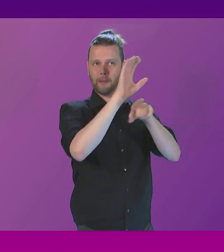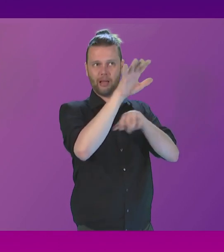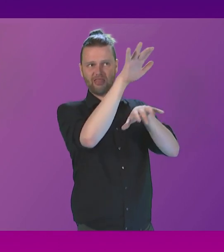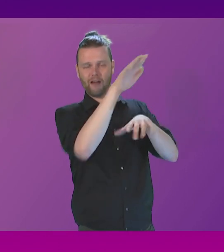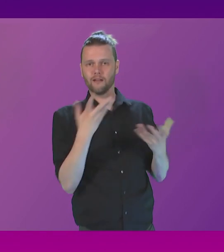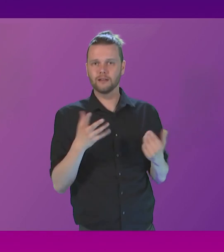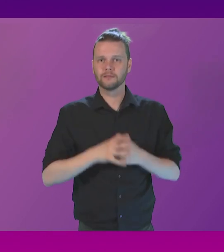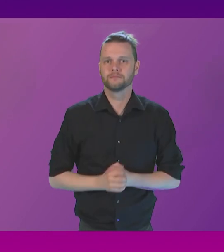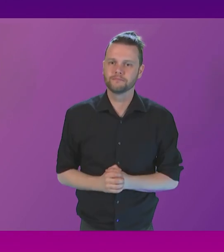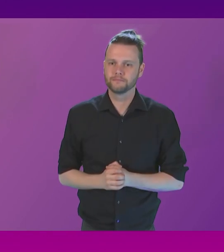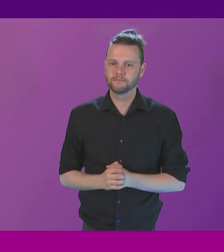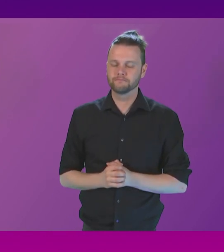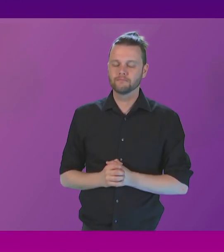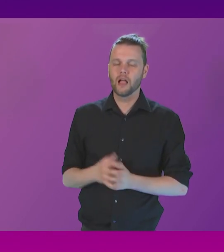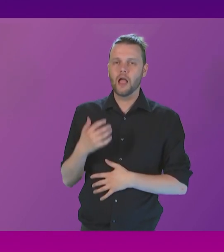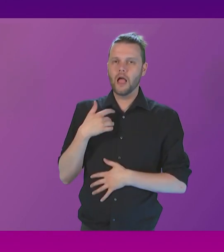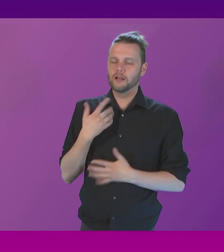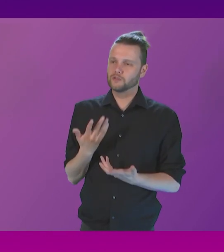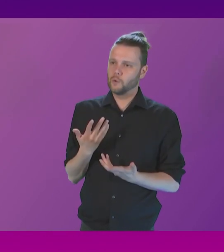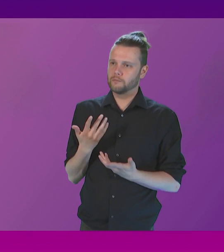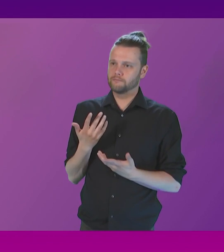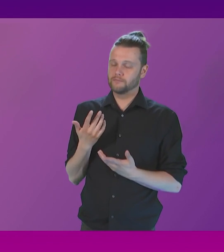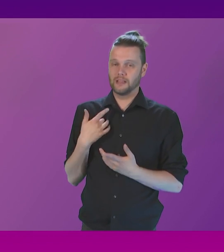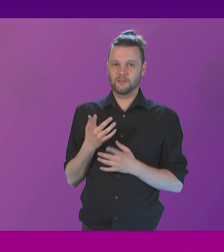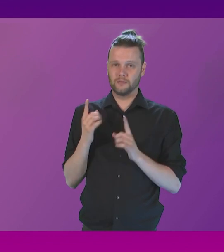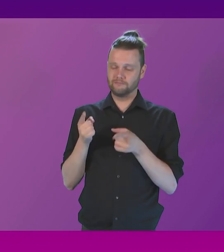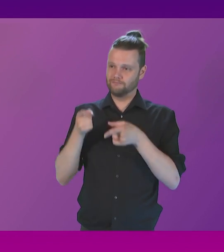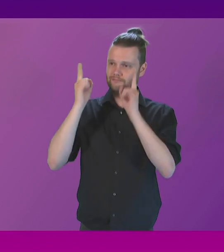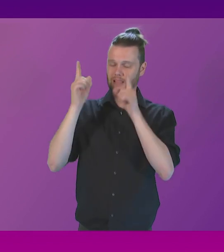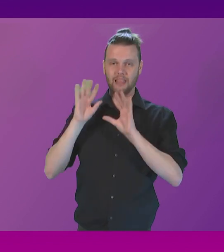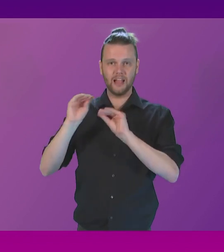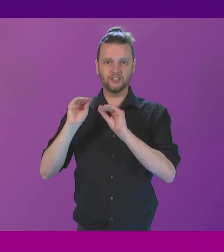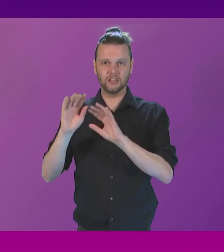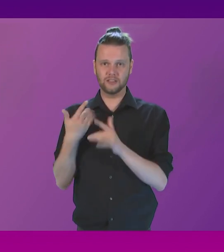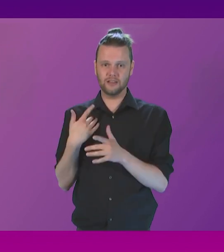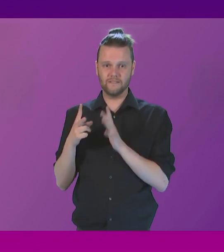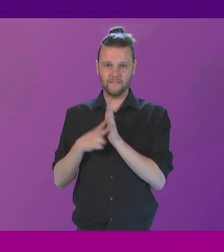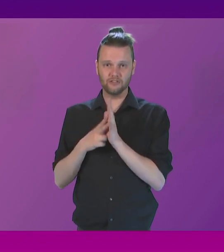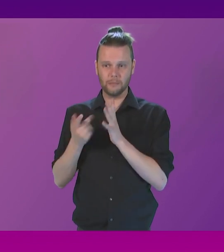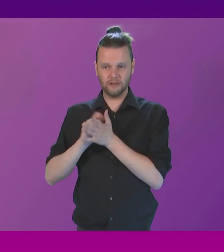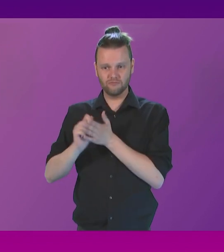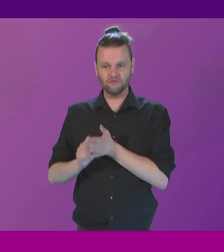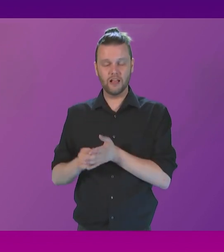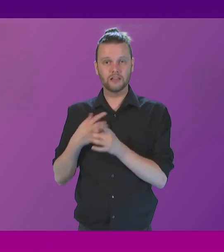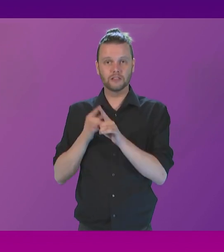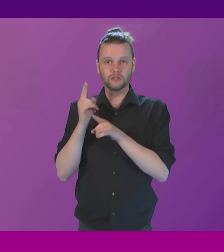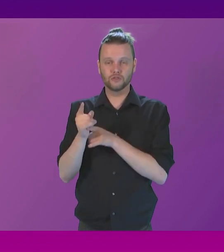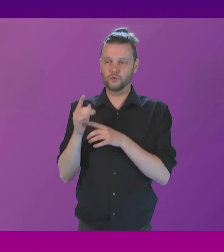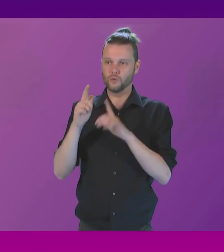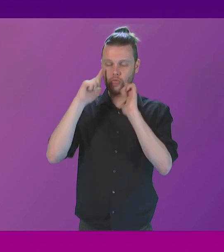The Minister for Higher and Further Education; and Minister for Veterans wrote to college principals